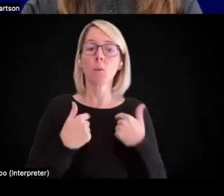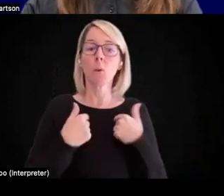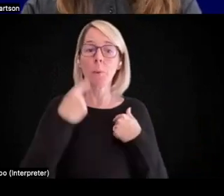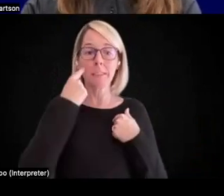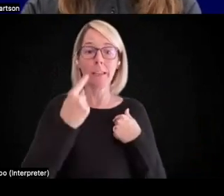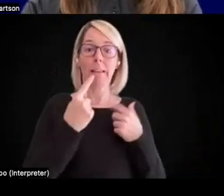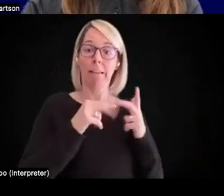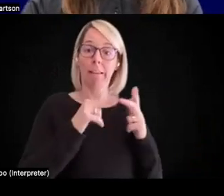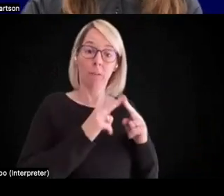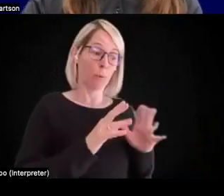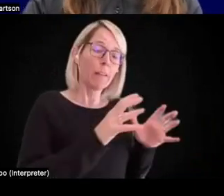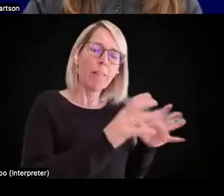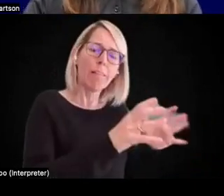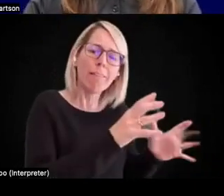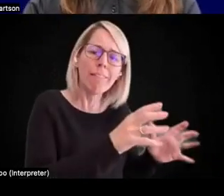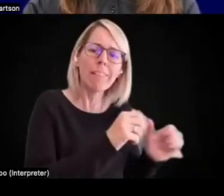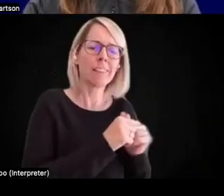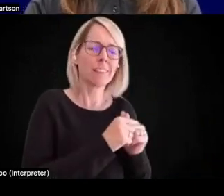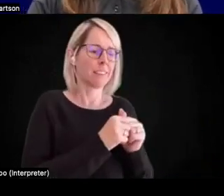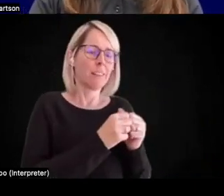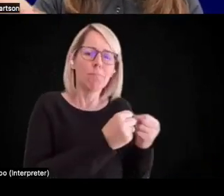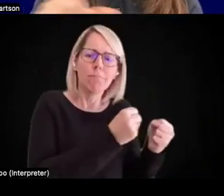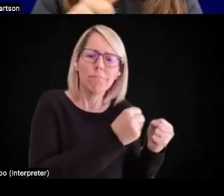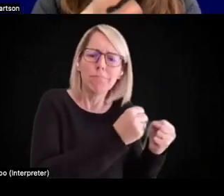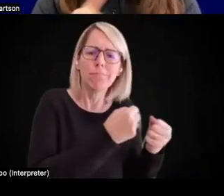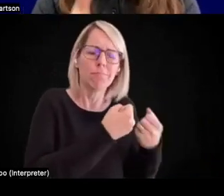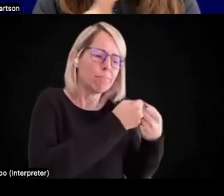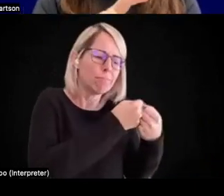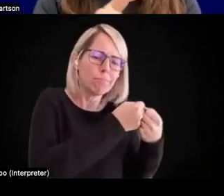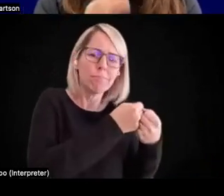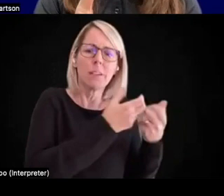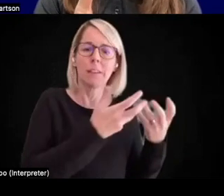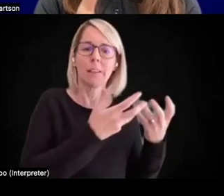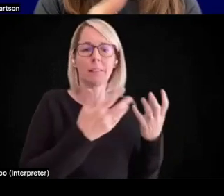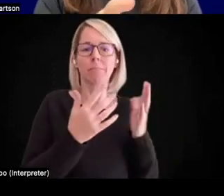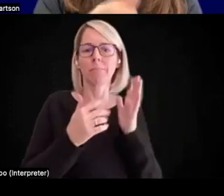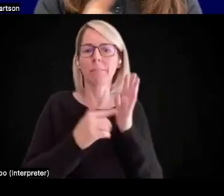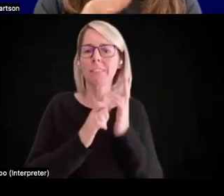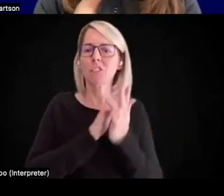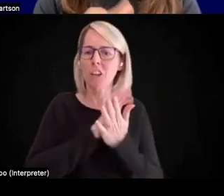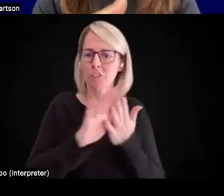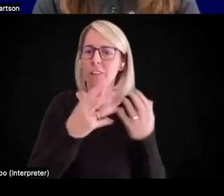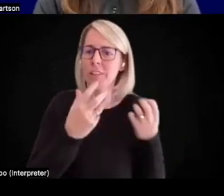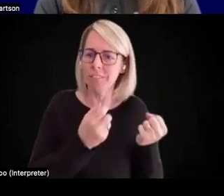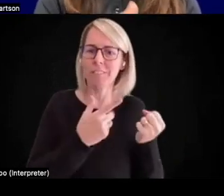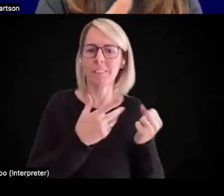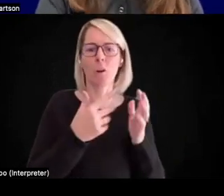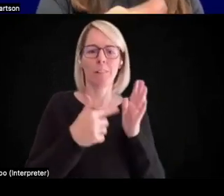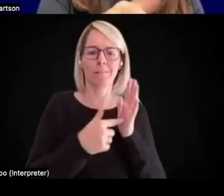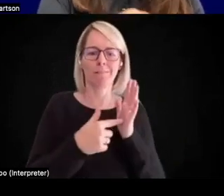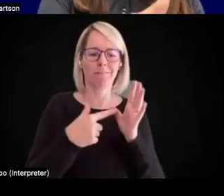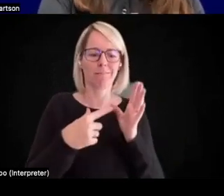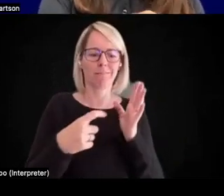we've got the response of being picked up and the two are now linked. "I am picking you up because